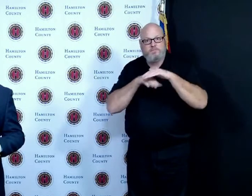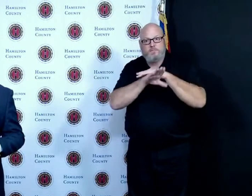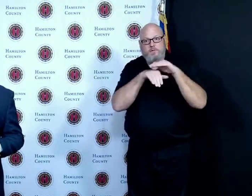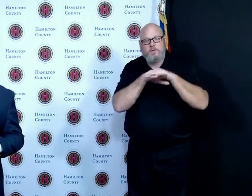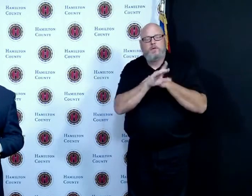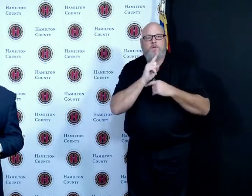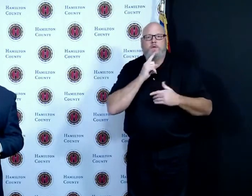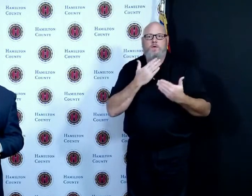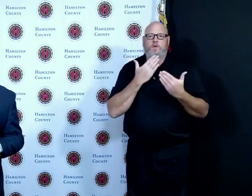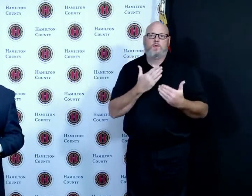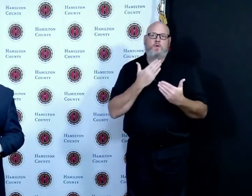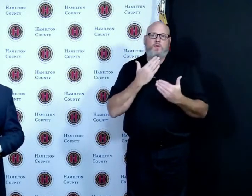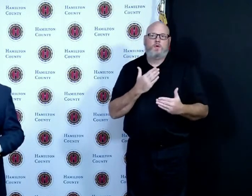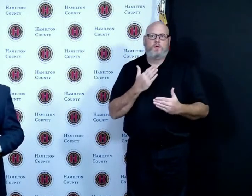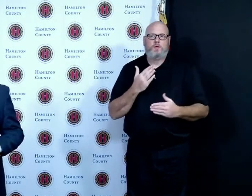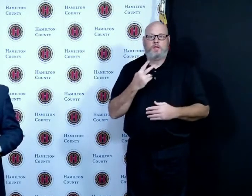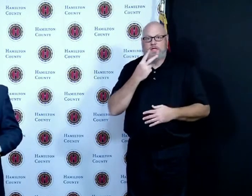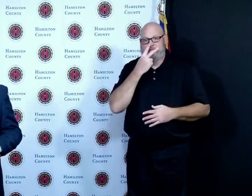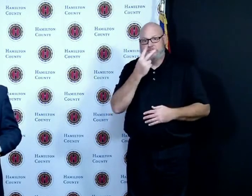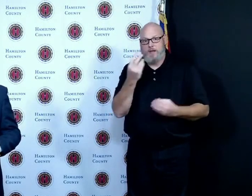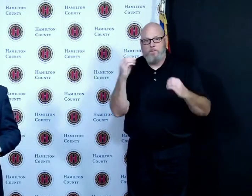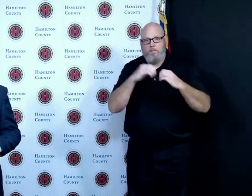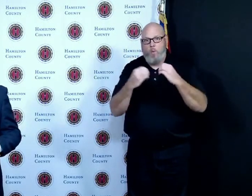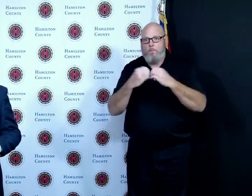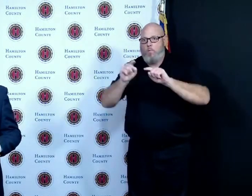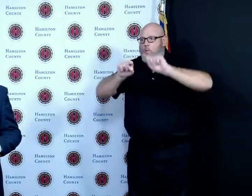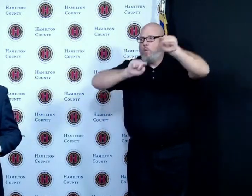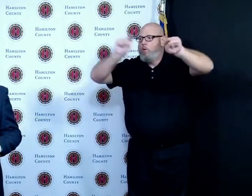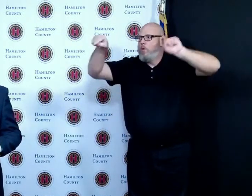we're kind of climbing down but there's still a lot of a lot of work to do here in our community